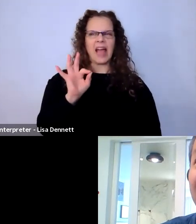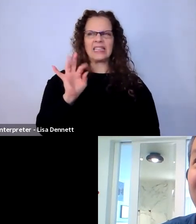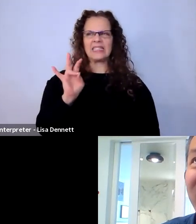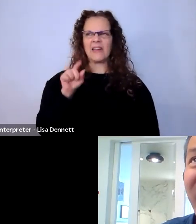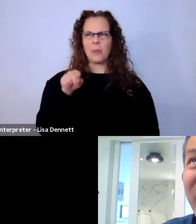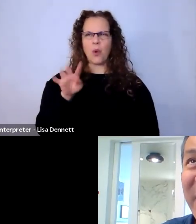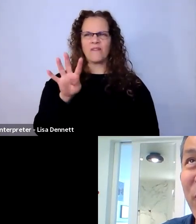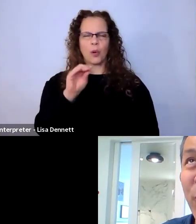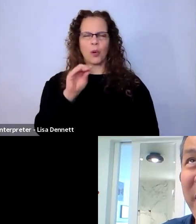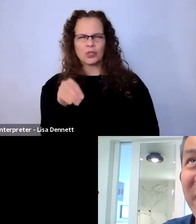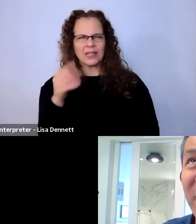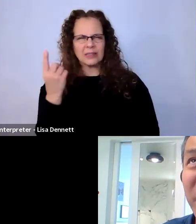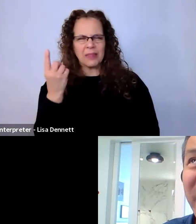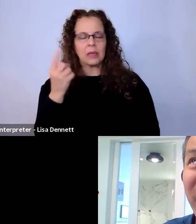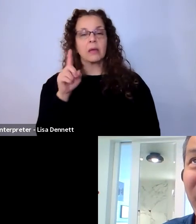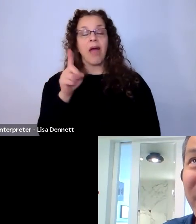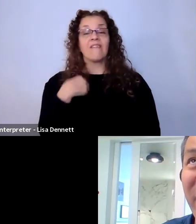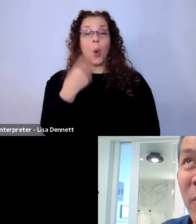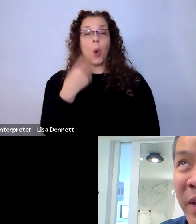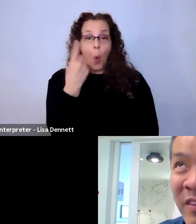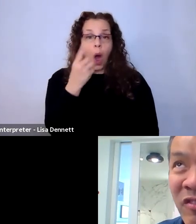Today, still have at least one accessibility error on their own page.